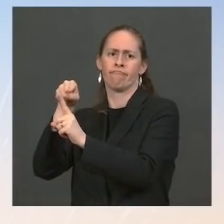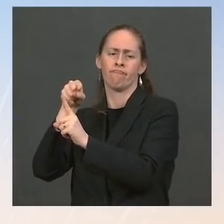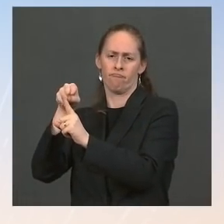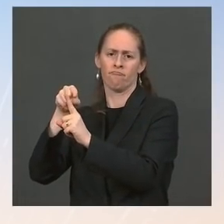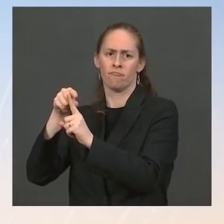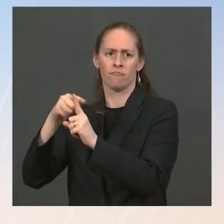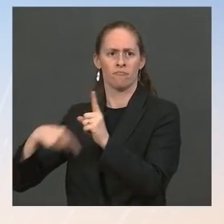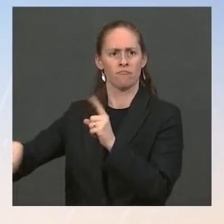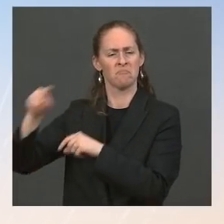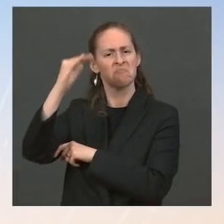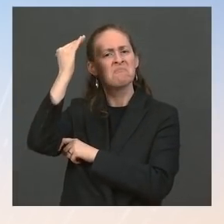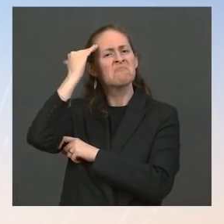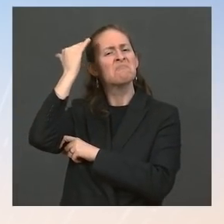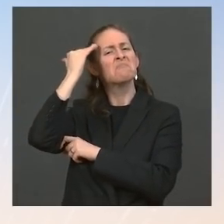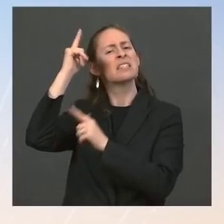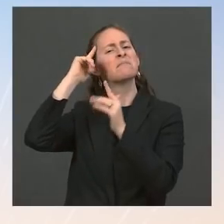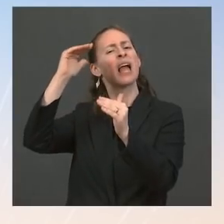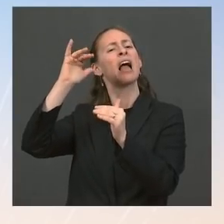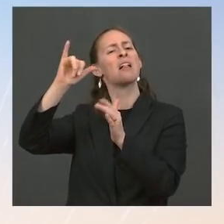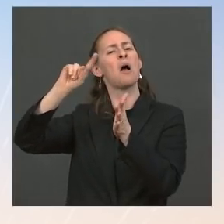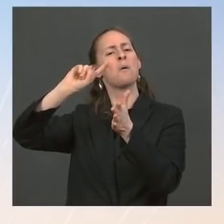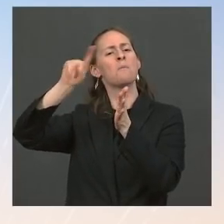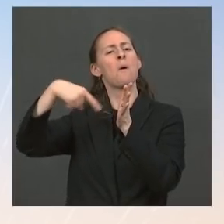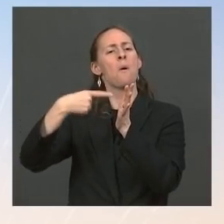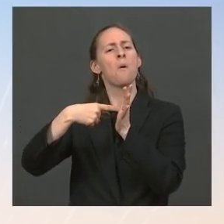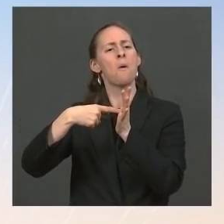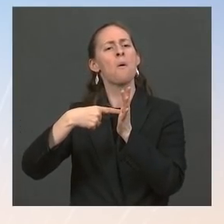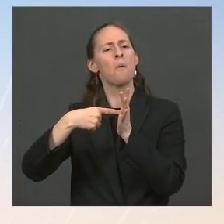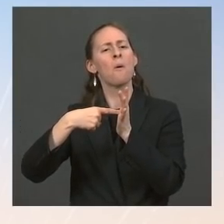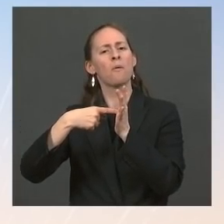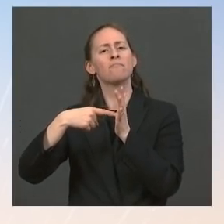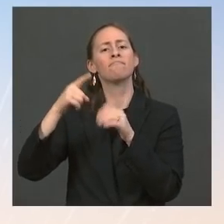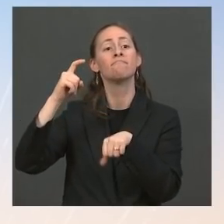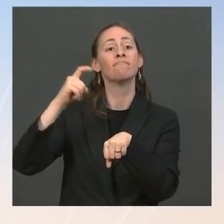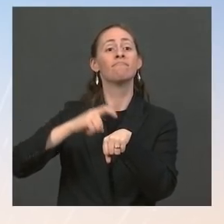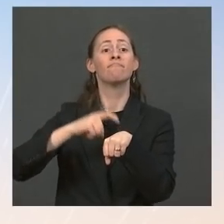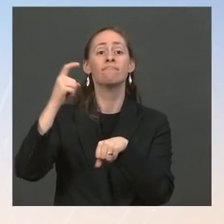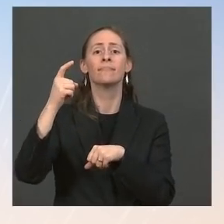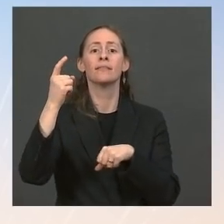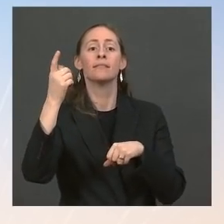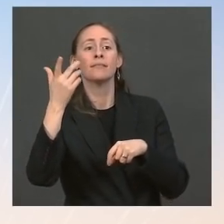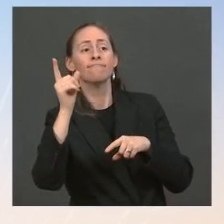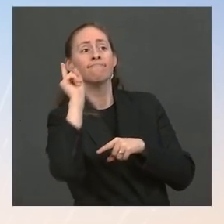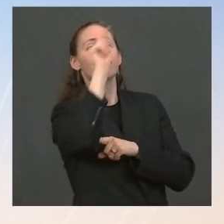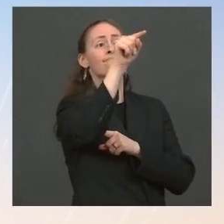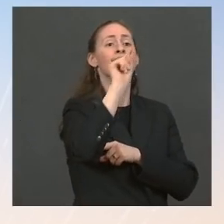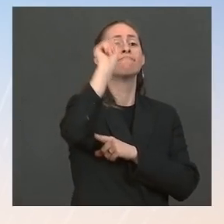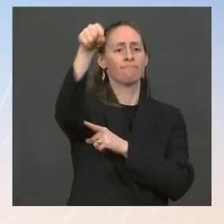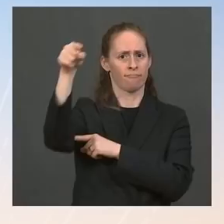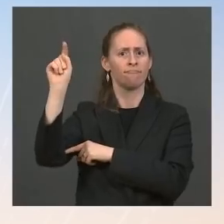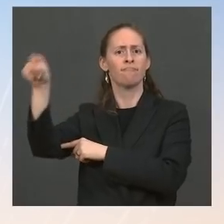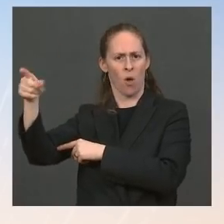out in the country -- on the infrastructure bill, and he's looking forward to having her out there too. The Press: And then just something tied